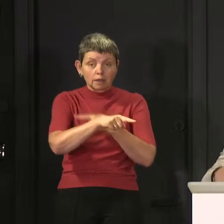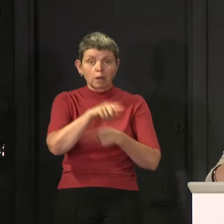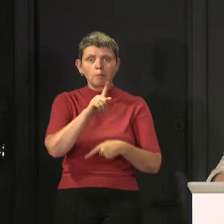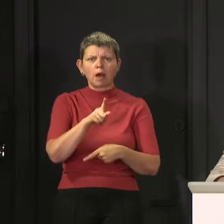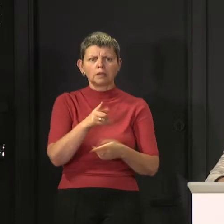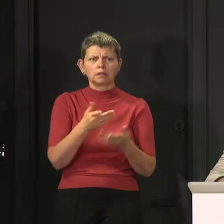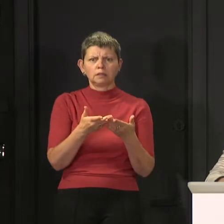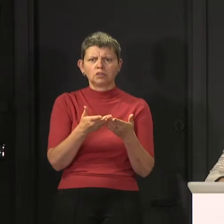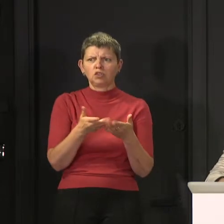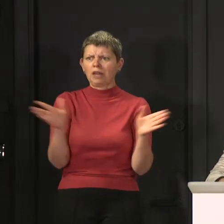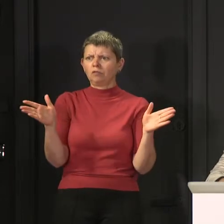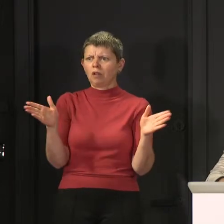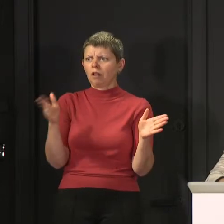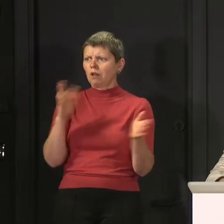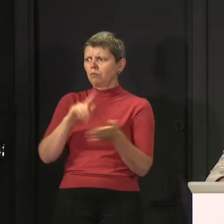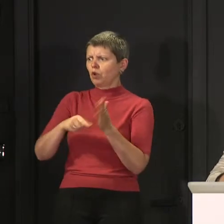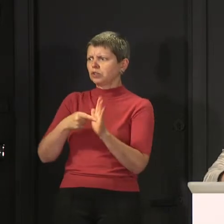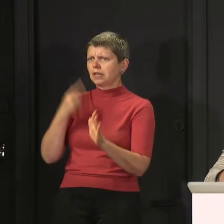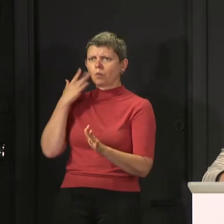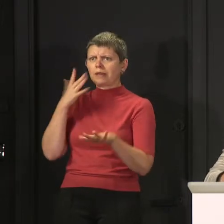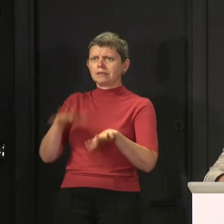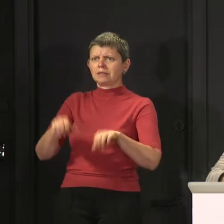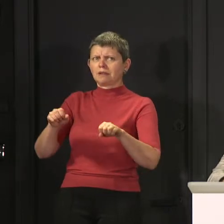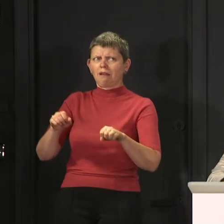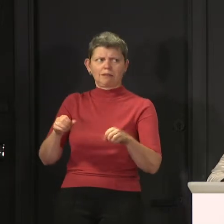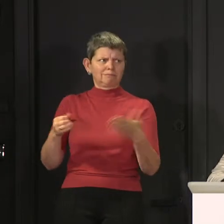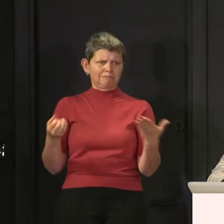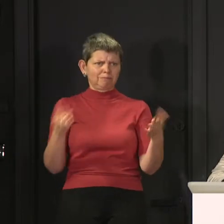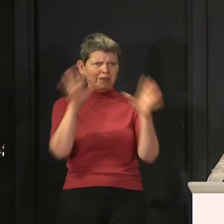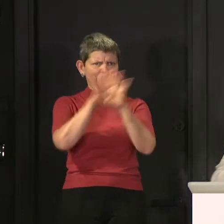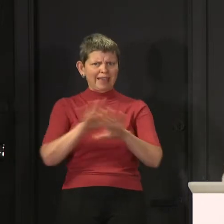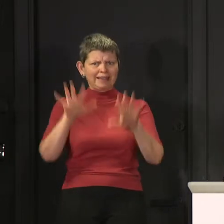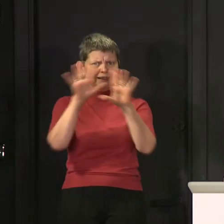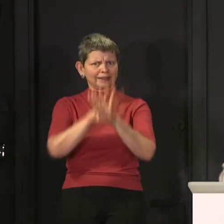when are projects going to get back on track, is a bit vague for me to do that properly.